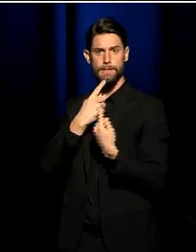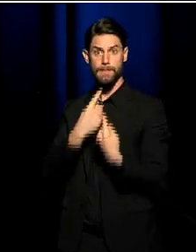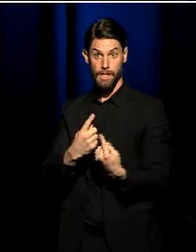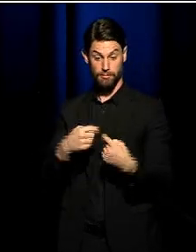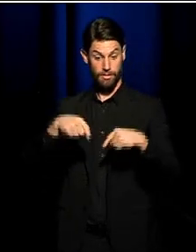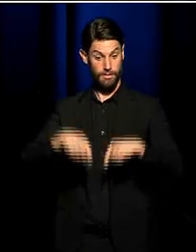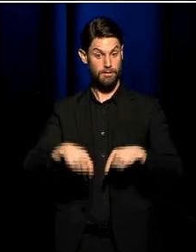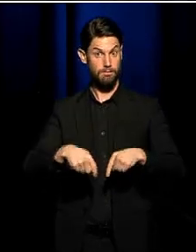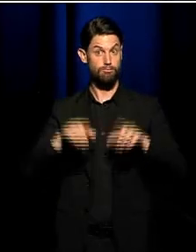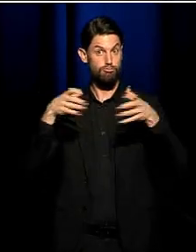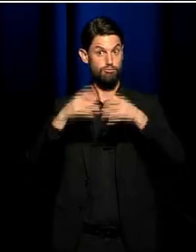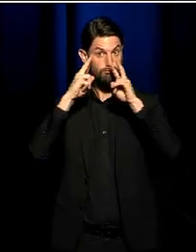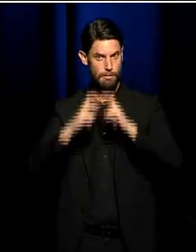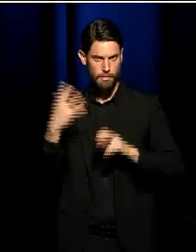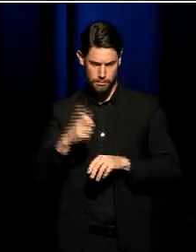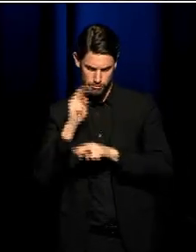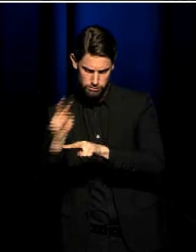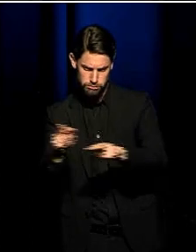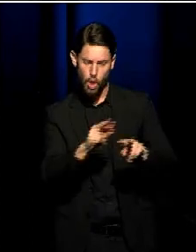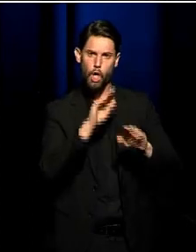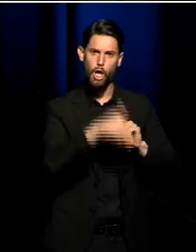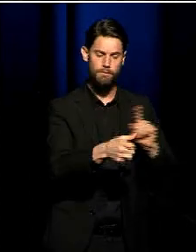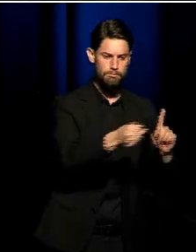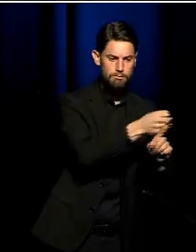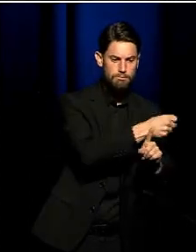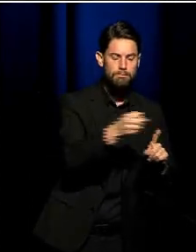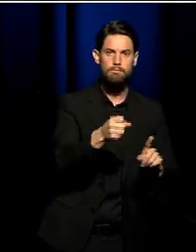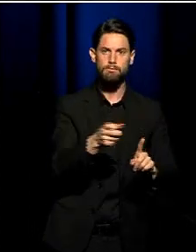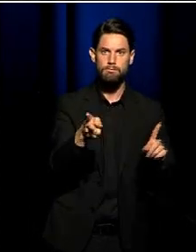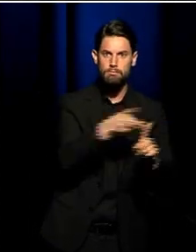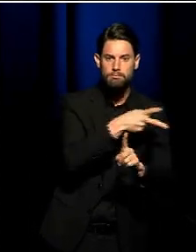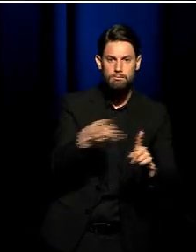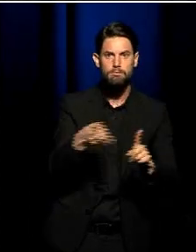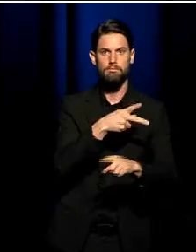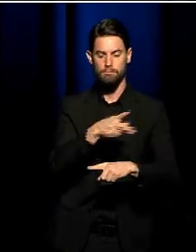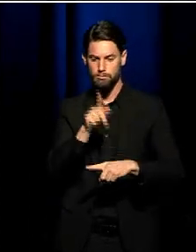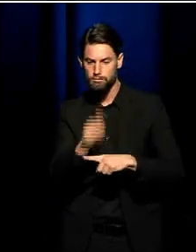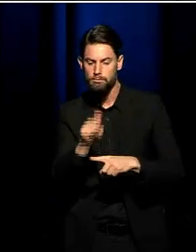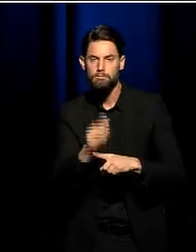against and abuse, neglect and exploitation of people with disability